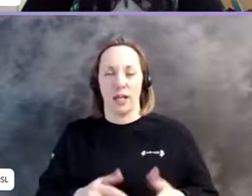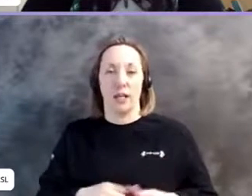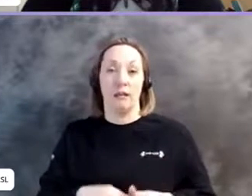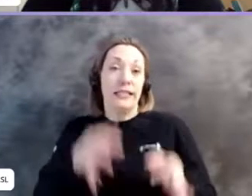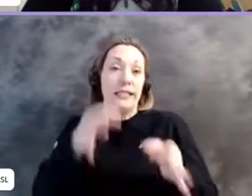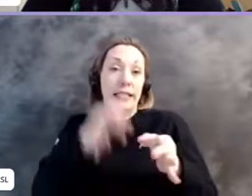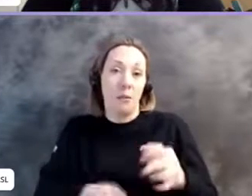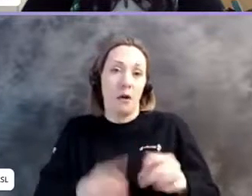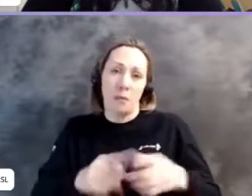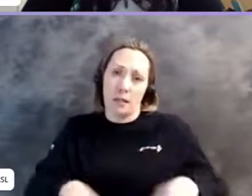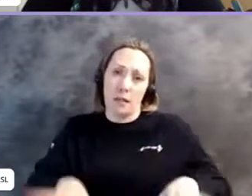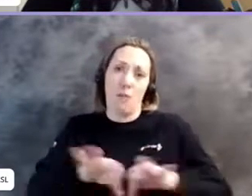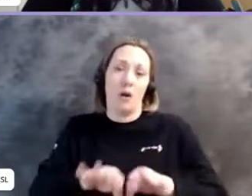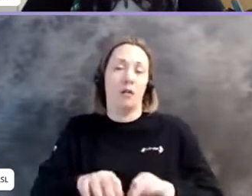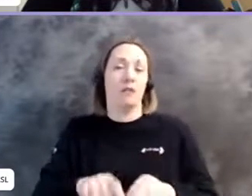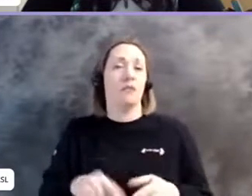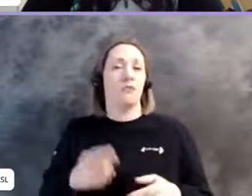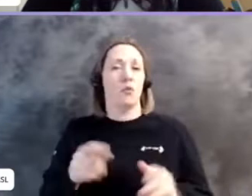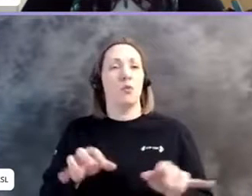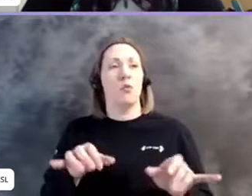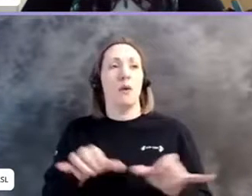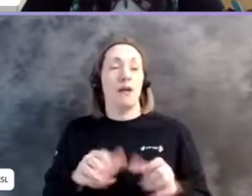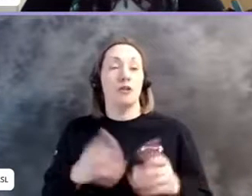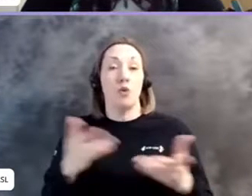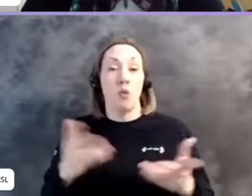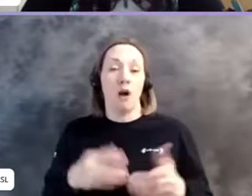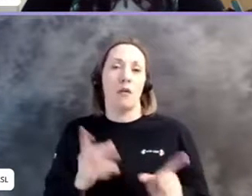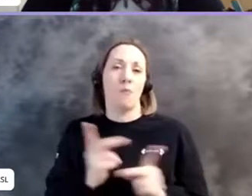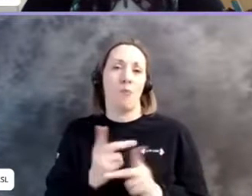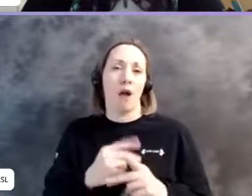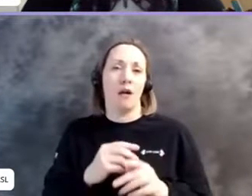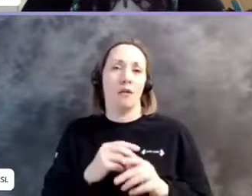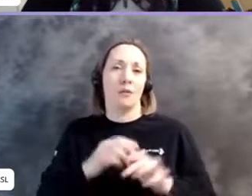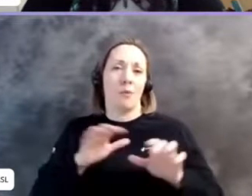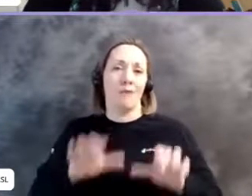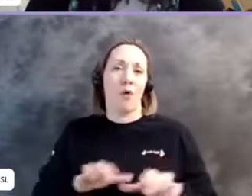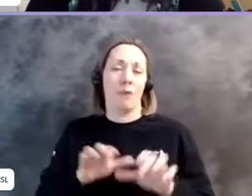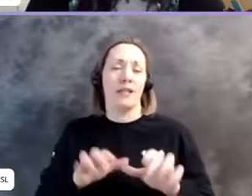own maturity model that measures a product teams maturity. It's simple but